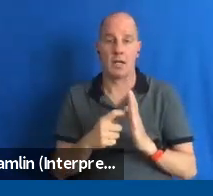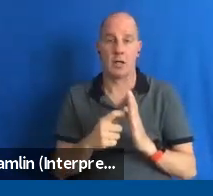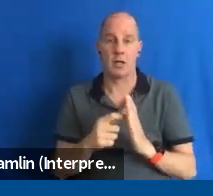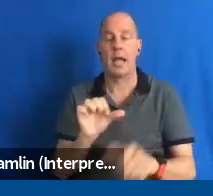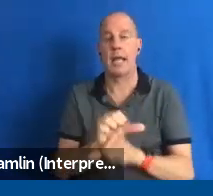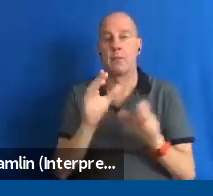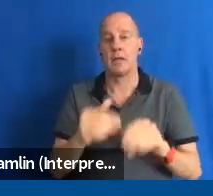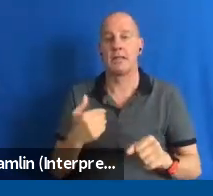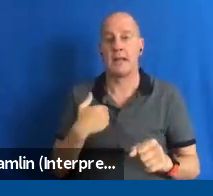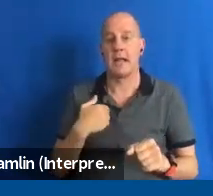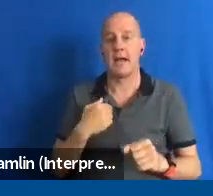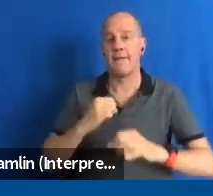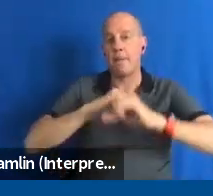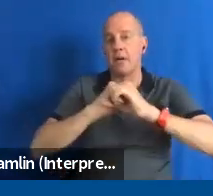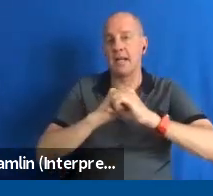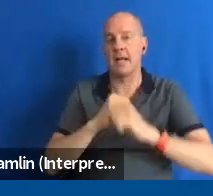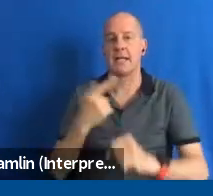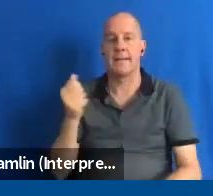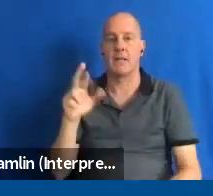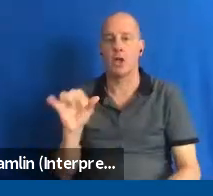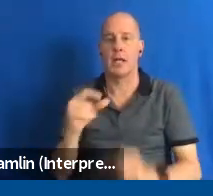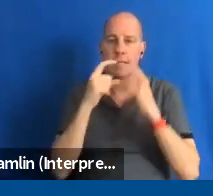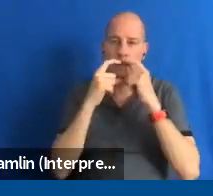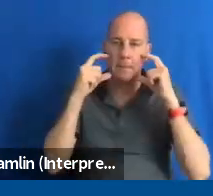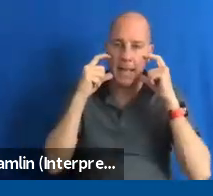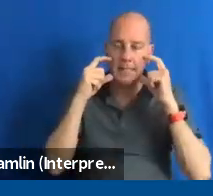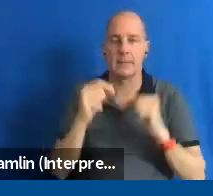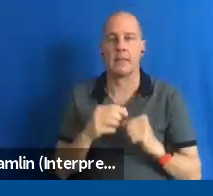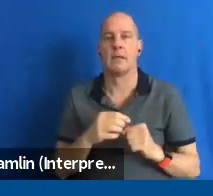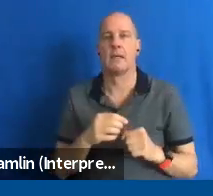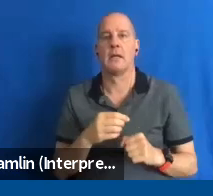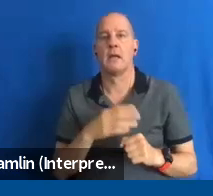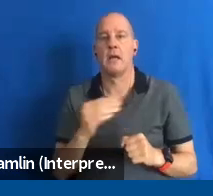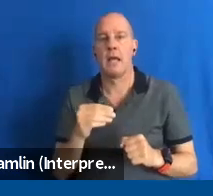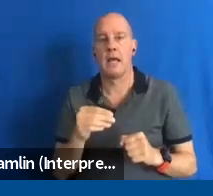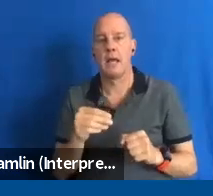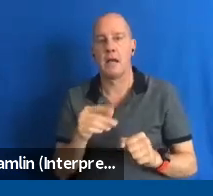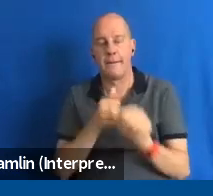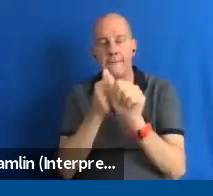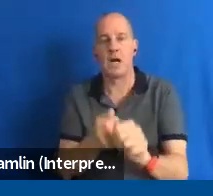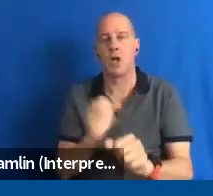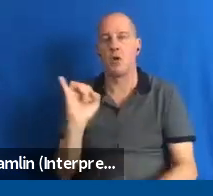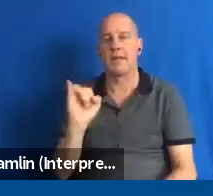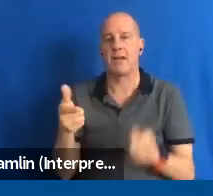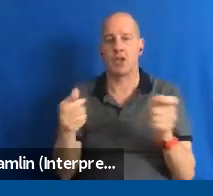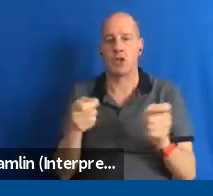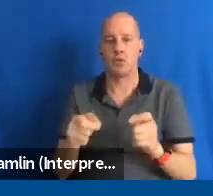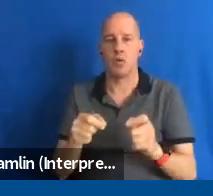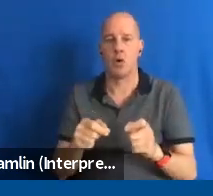wear protective gear such as masks and observe infection control practices. However, when an